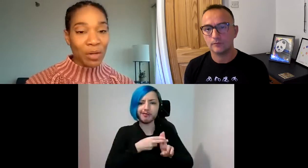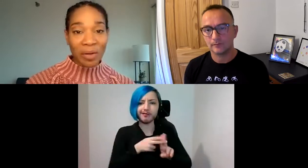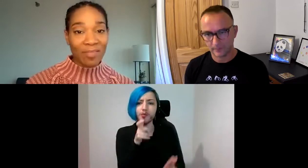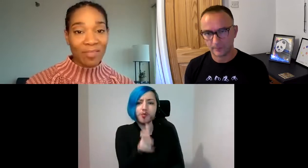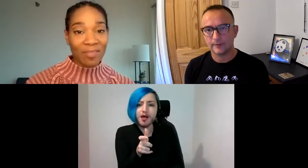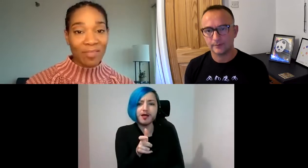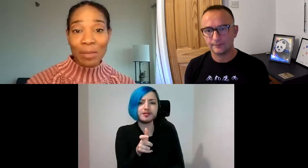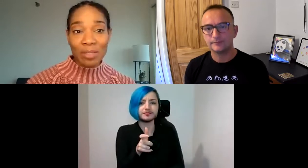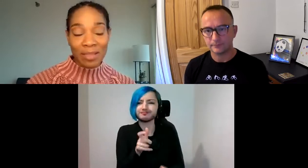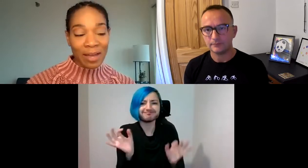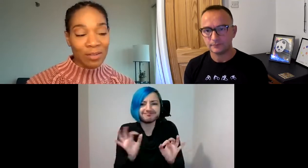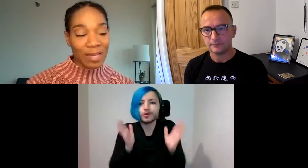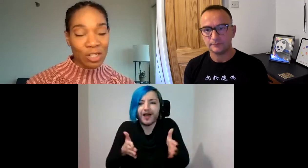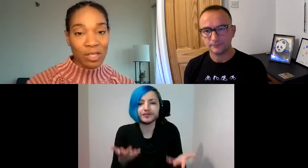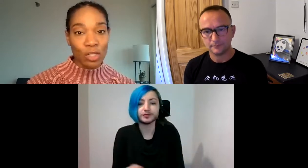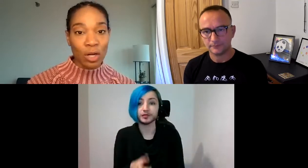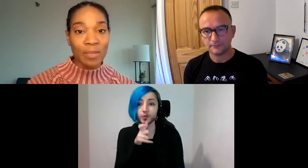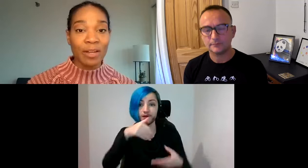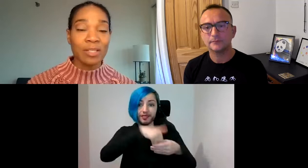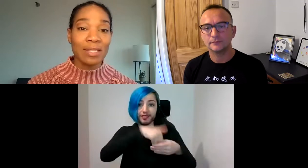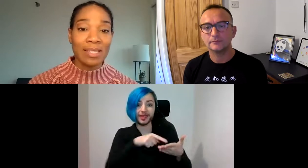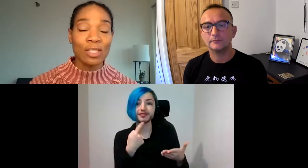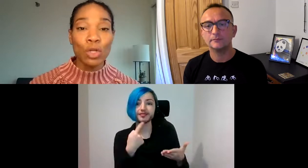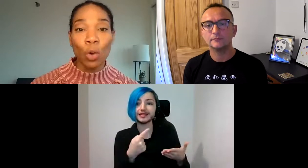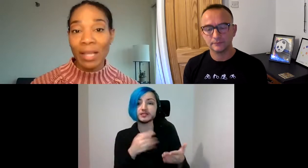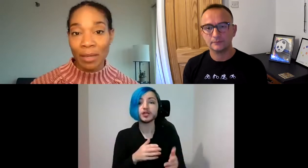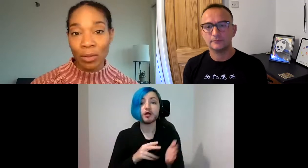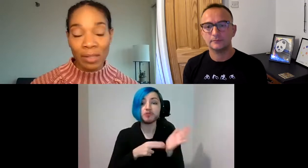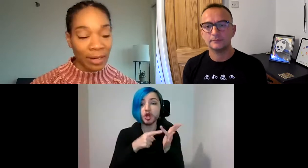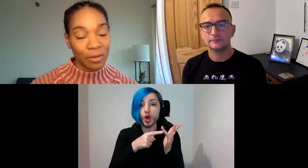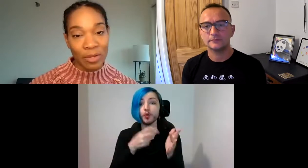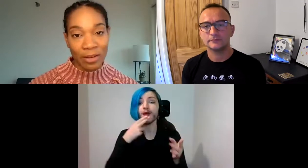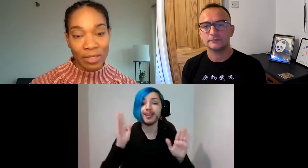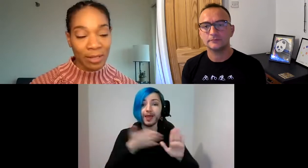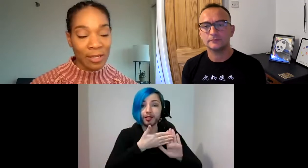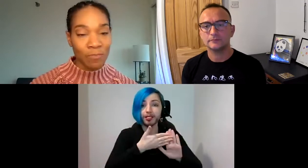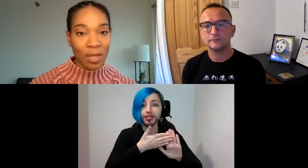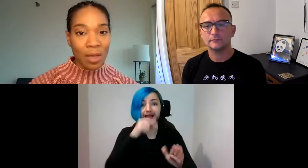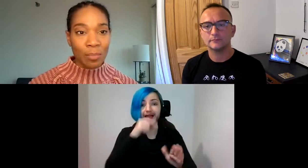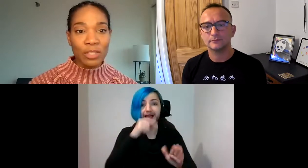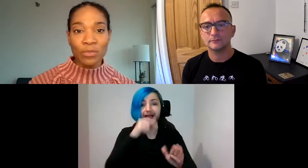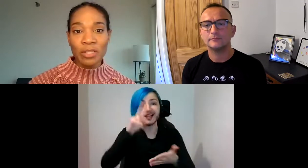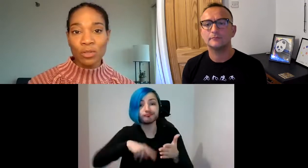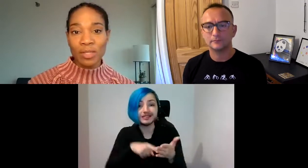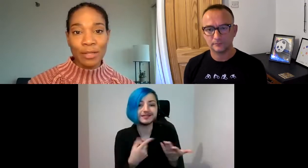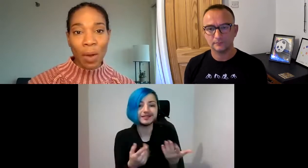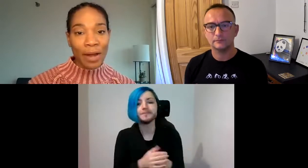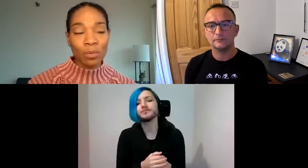don't like to be confirmed I don't like to be in this box right. Society does that sometimes.